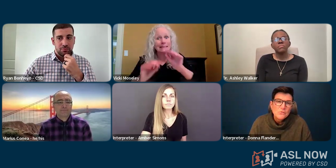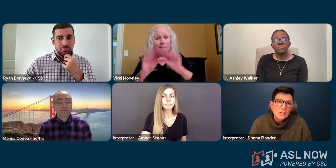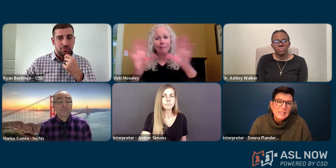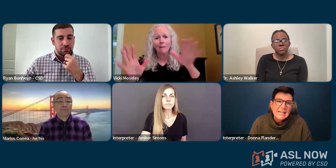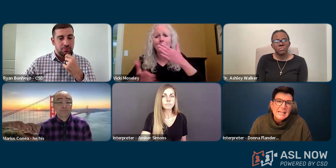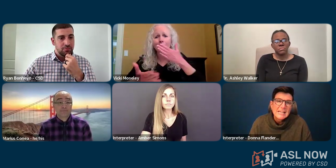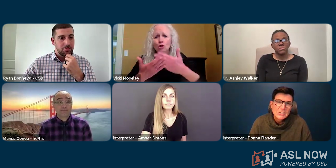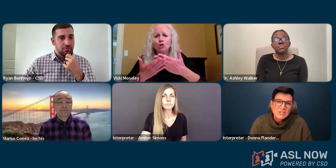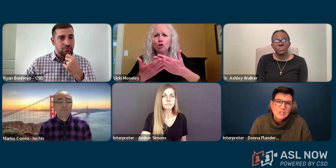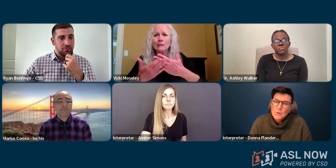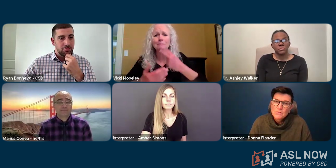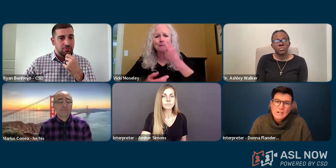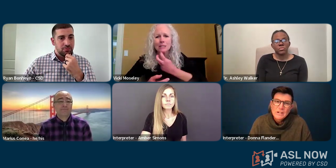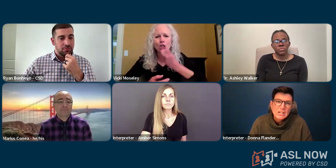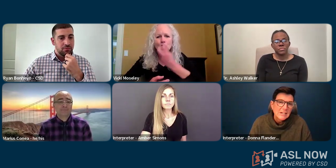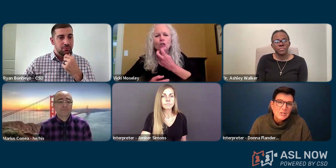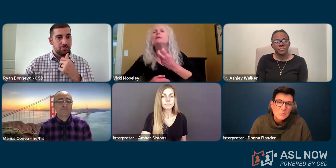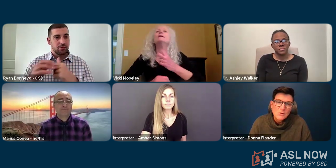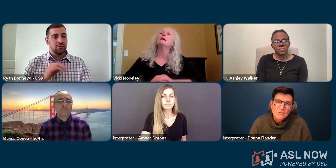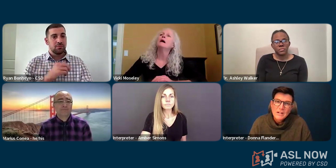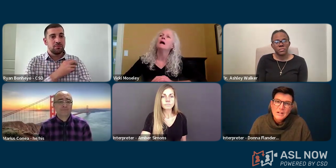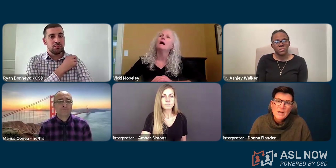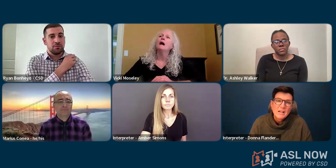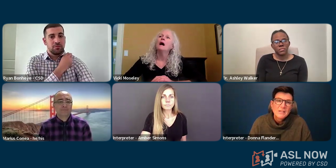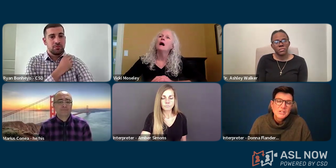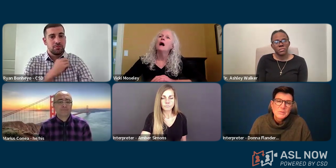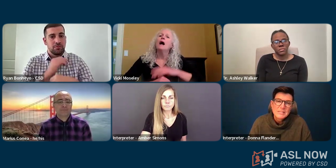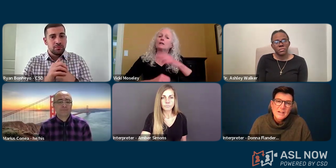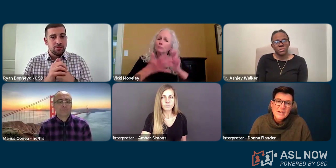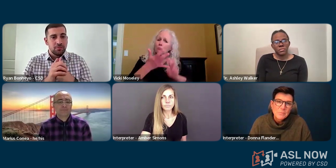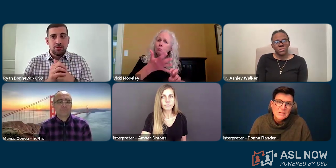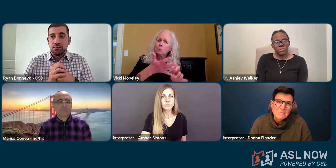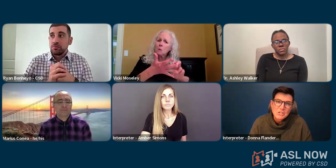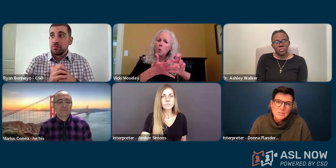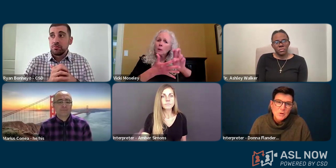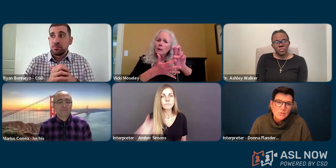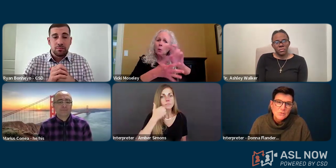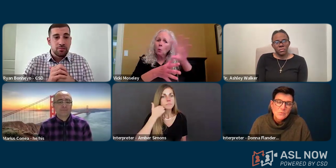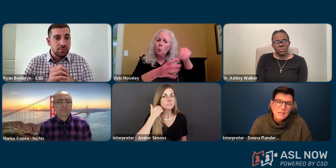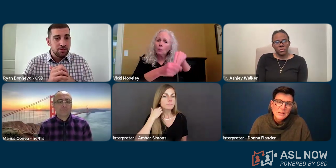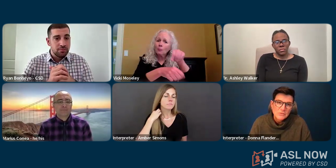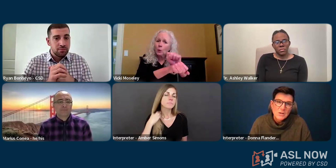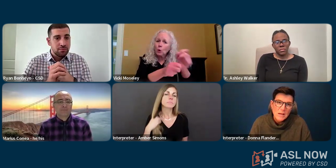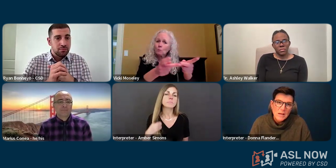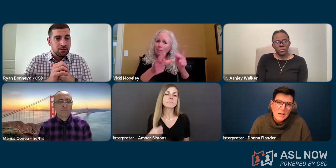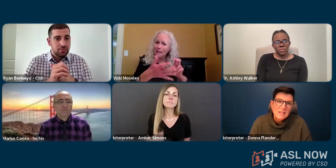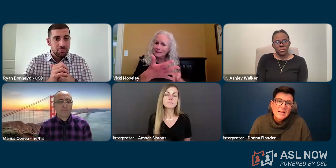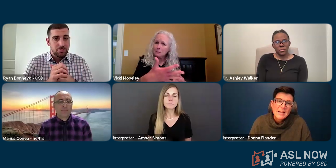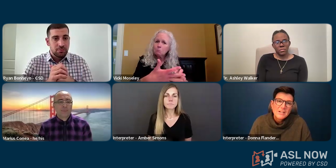beautiful English, spoke very clear, spoke very well. She was deaf person, but she spoke English very well.